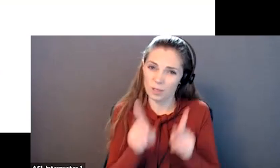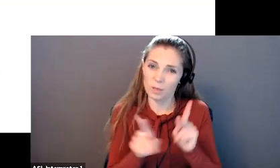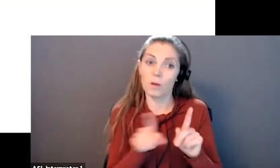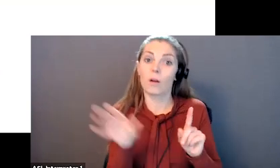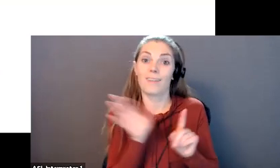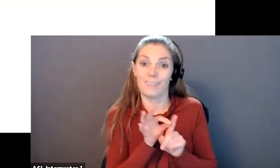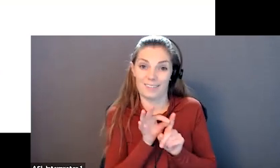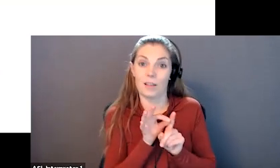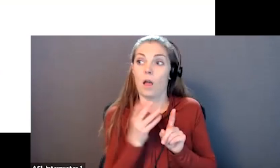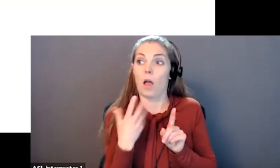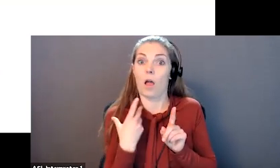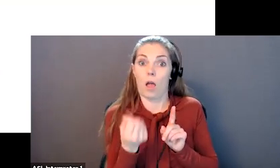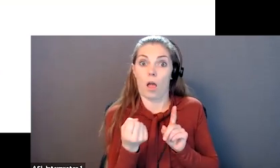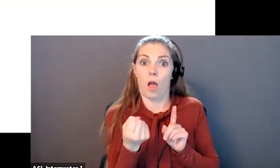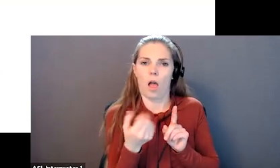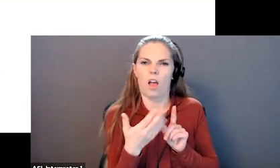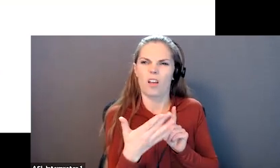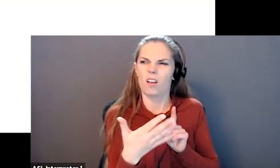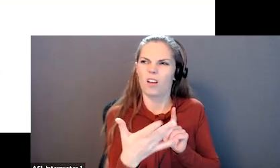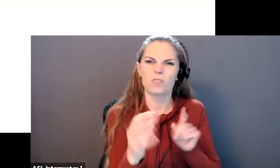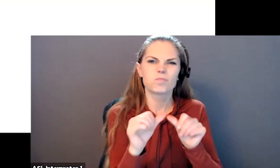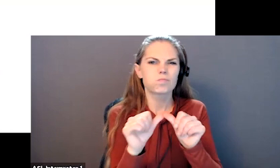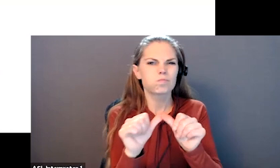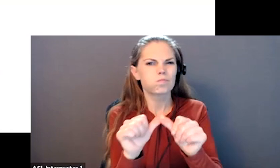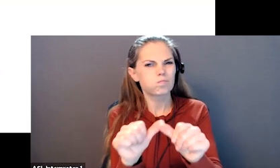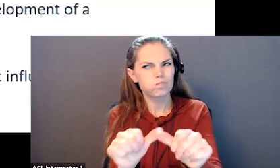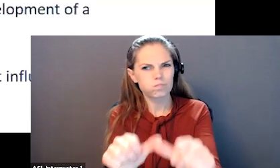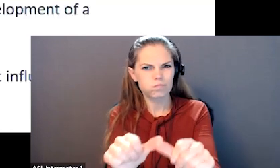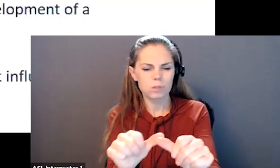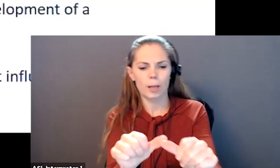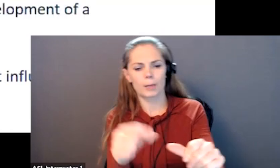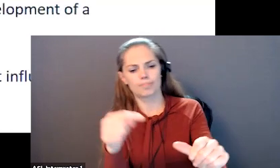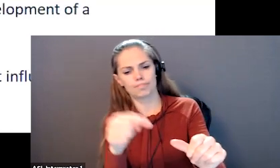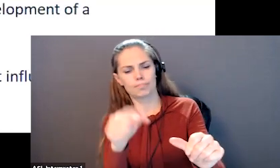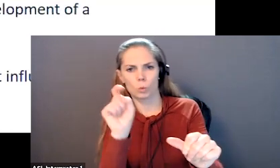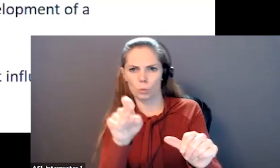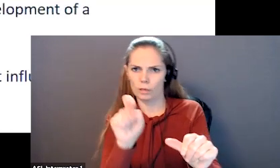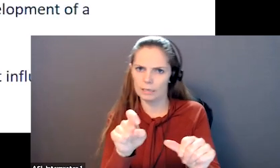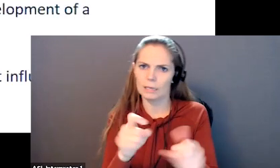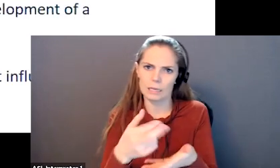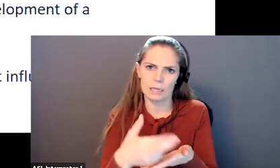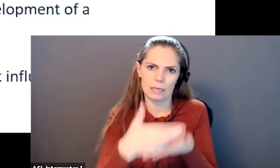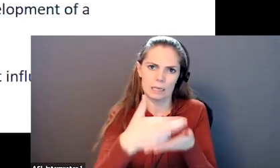experiencing there is a role and a need for rehabilitation. Understanding the disability